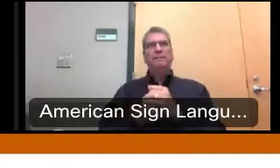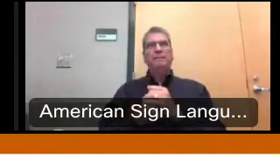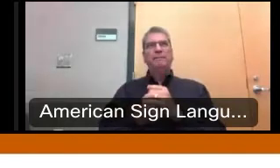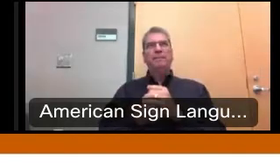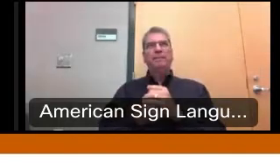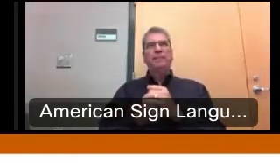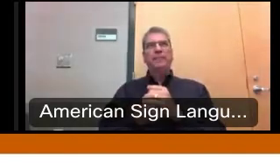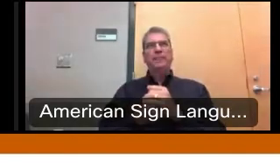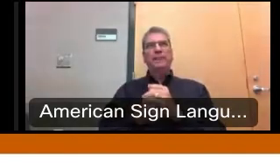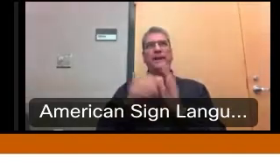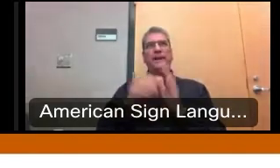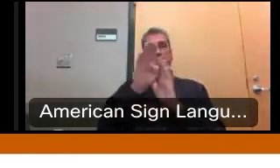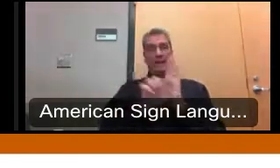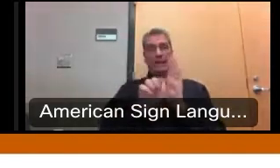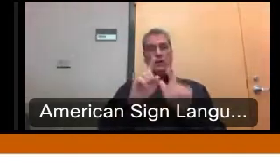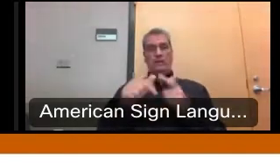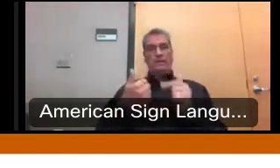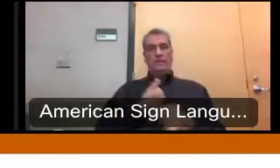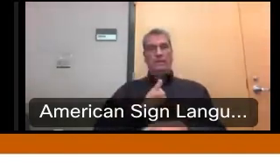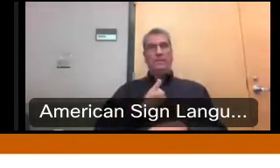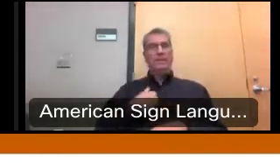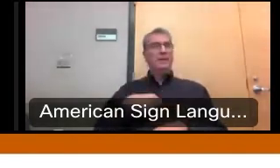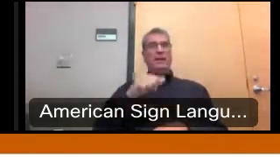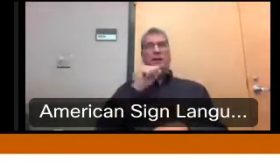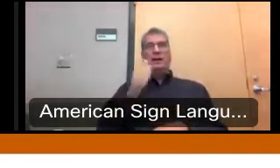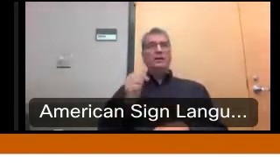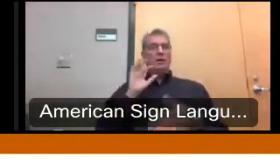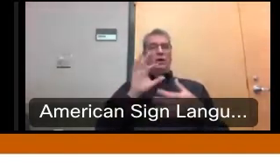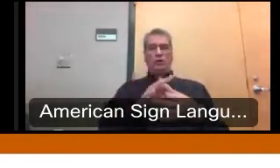But background about me, I did not get into health com on purpose, um, a lot of people